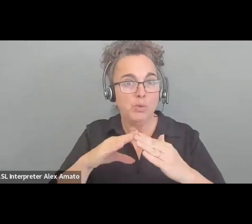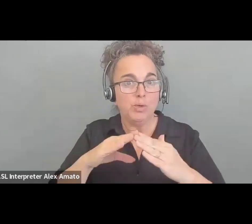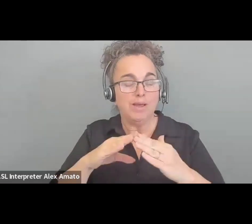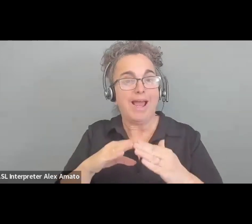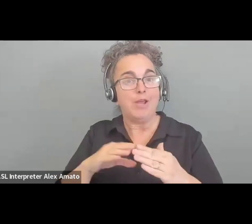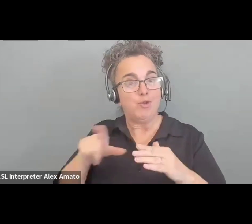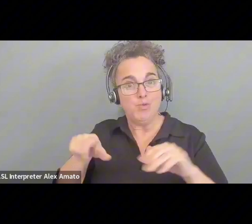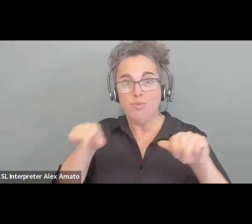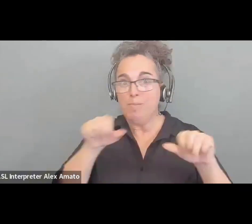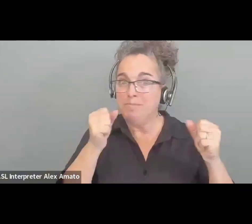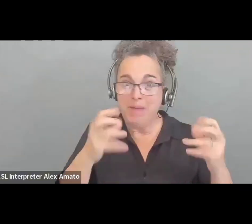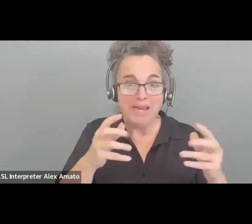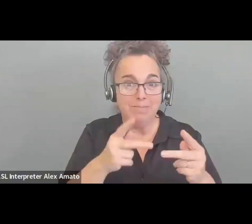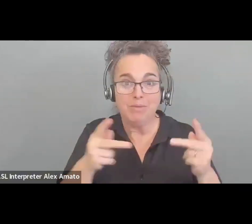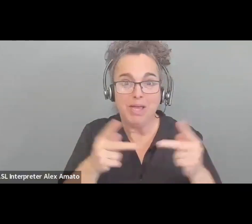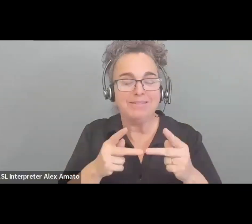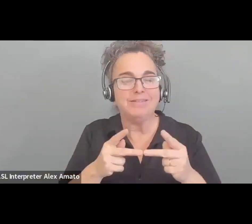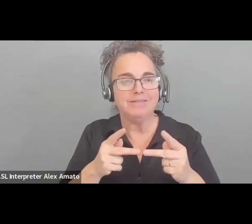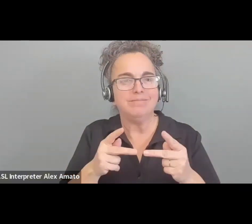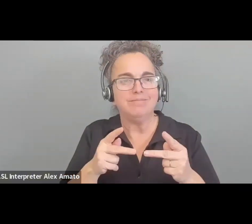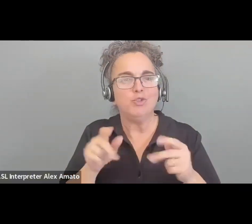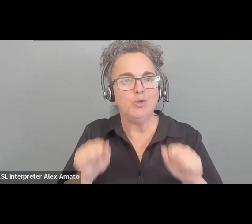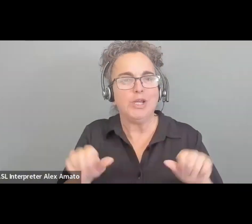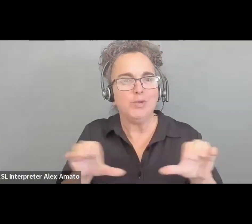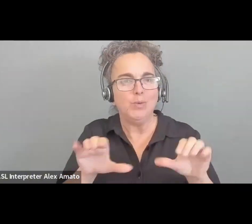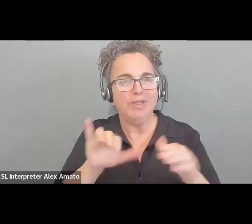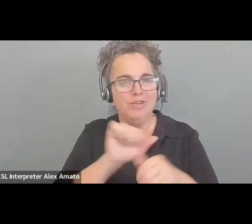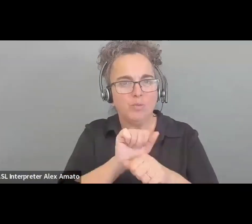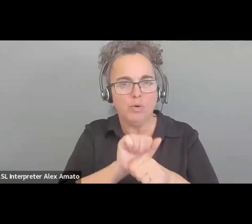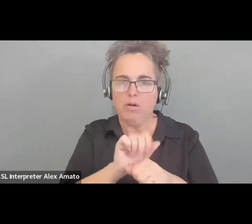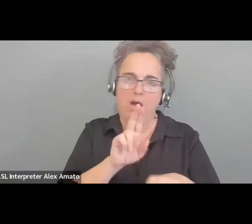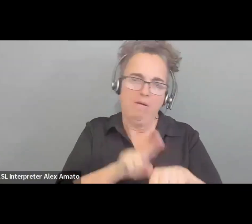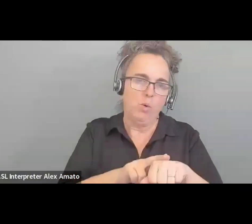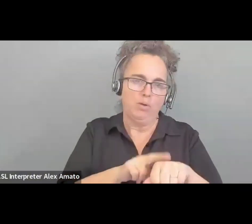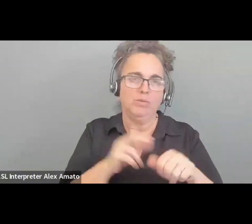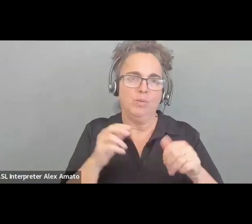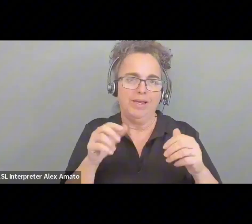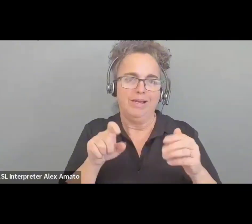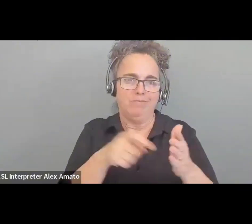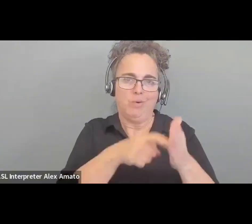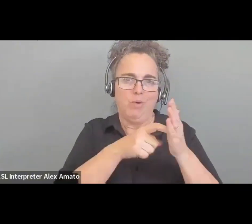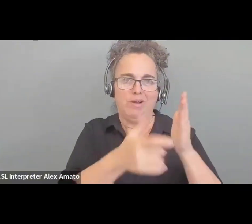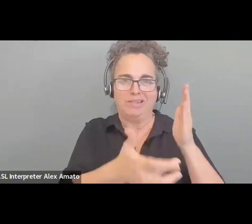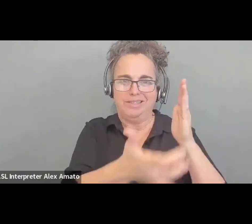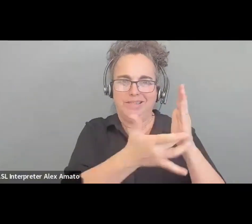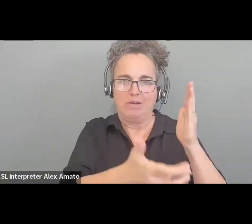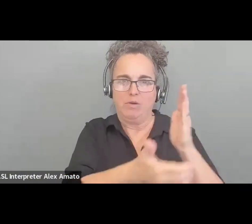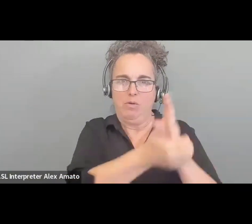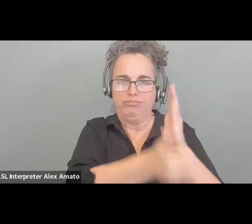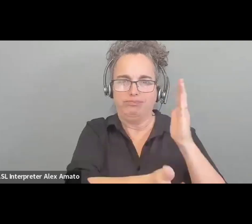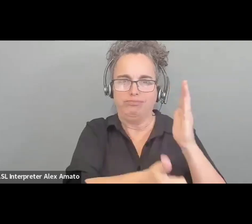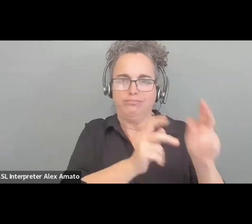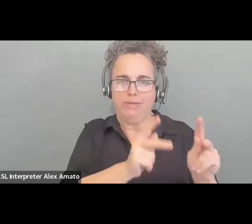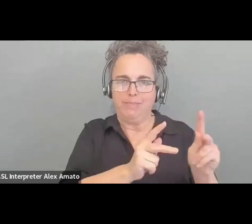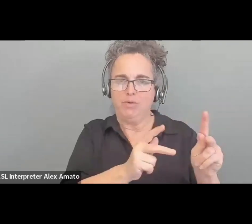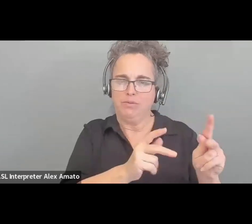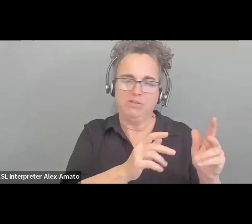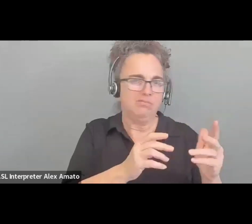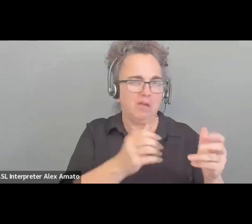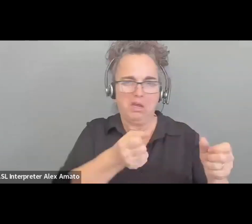So we do need folks who are very technical, right? They have a lot of deep technical training and understanding around accessibility.